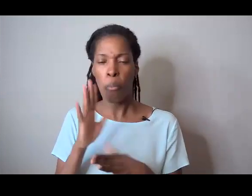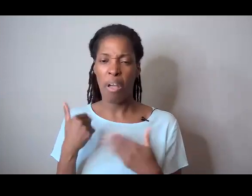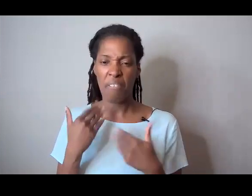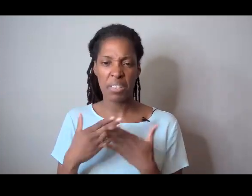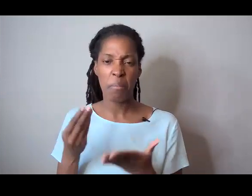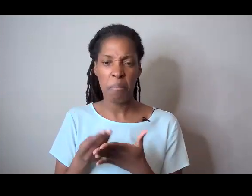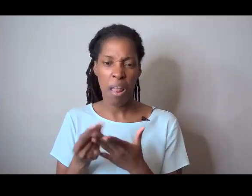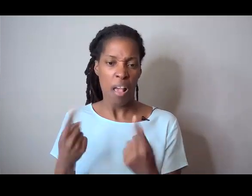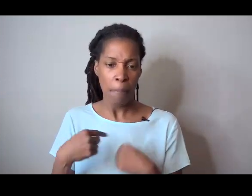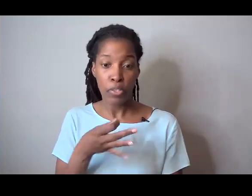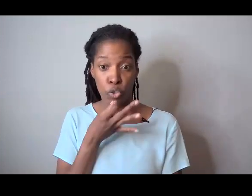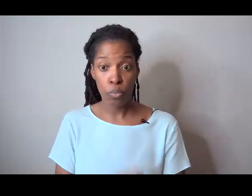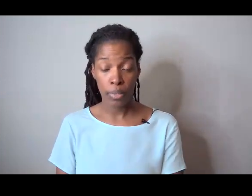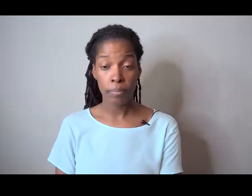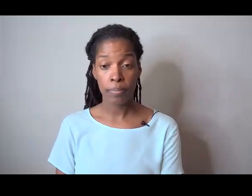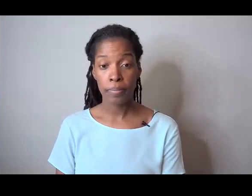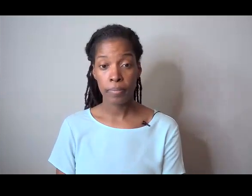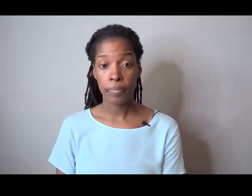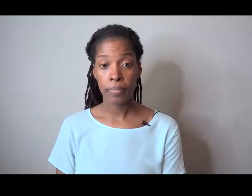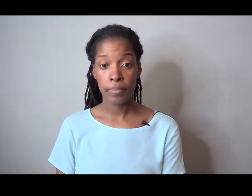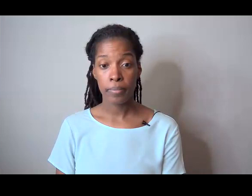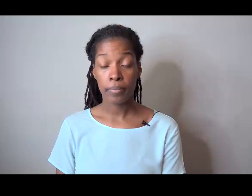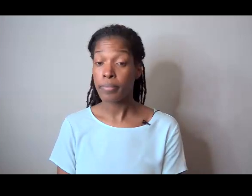Okay. So that is about reporting the description of the business.